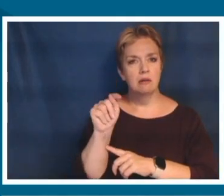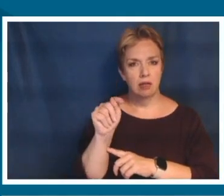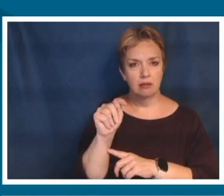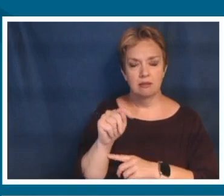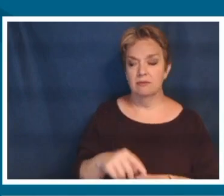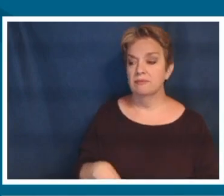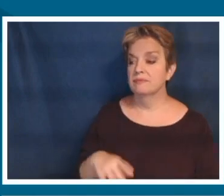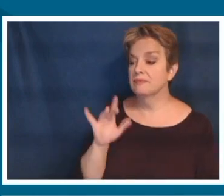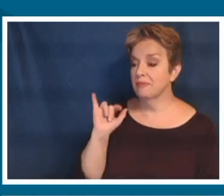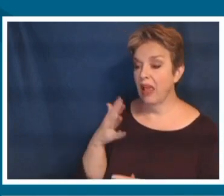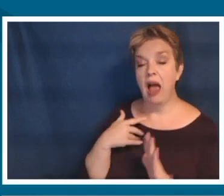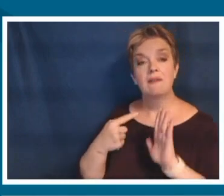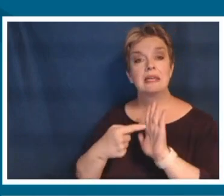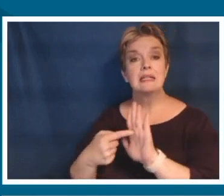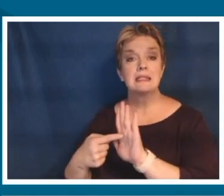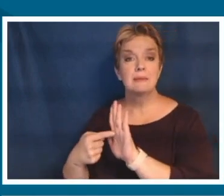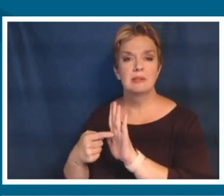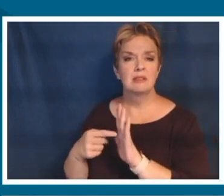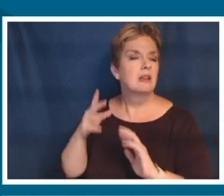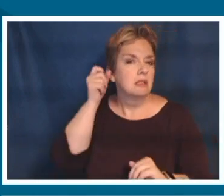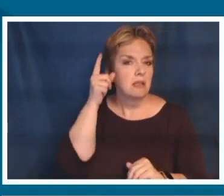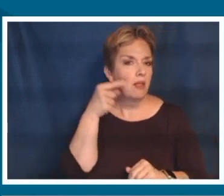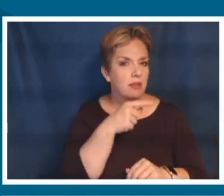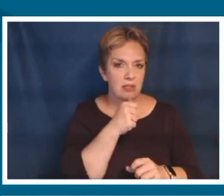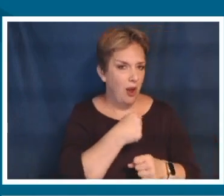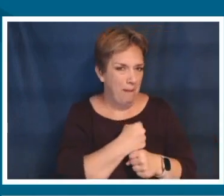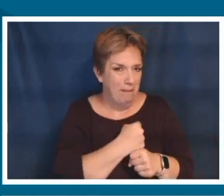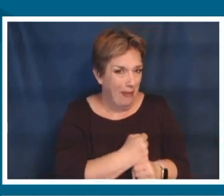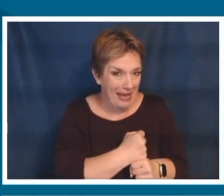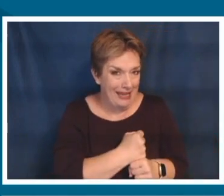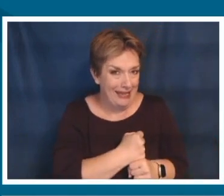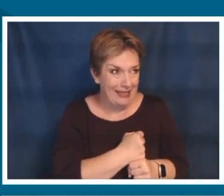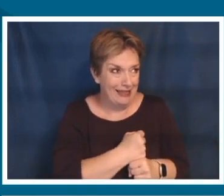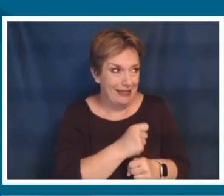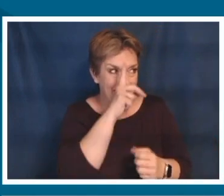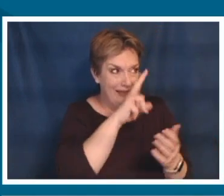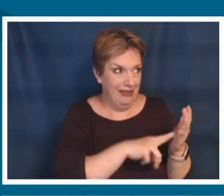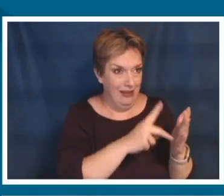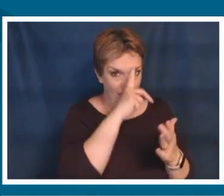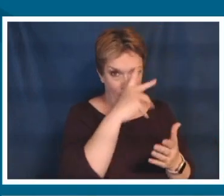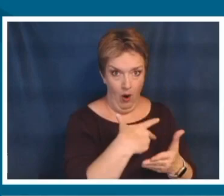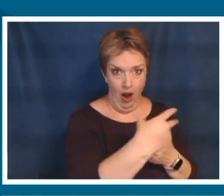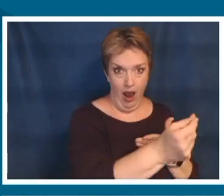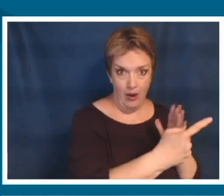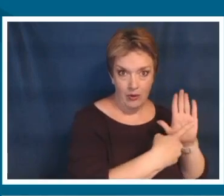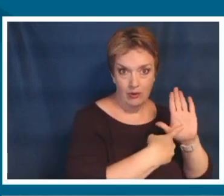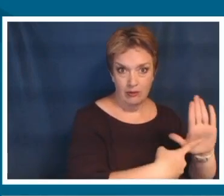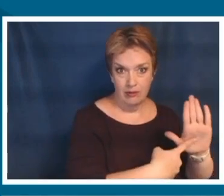wasn't made for outdoors right like uh